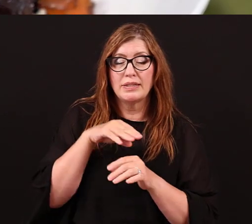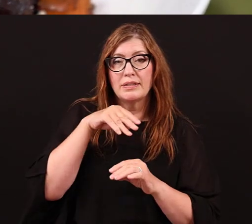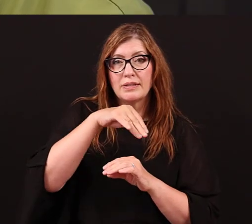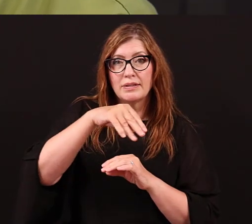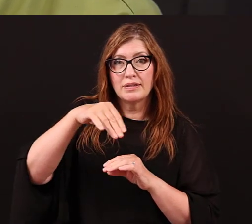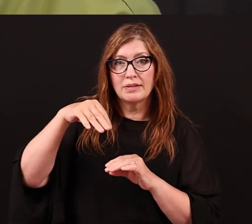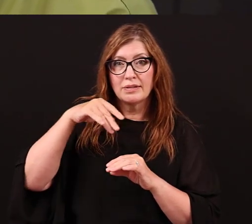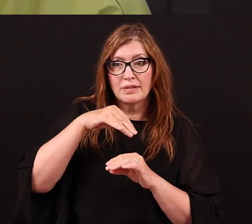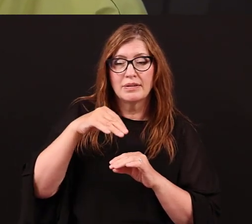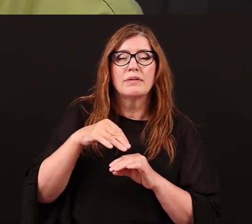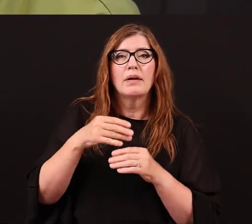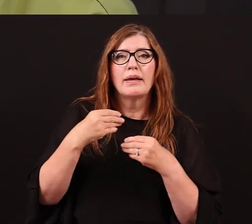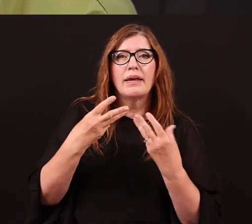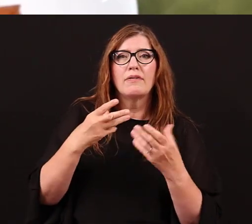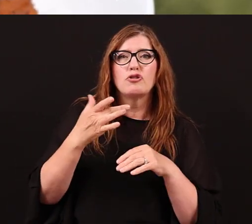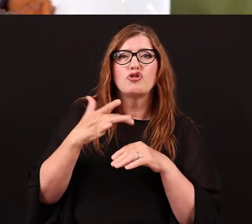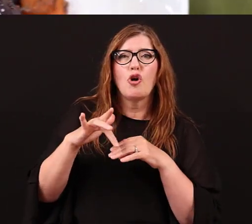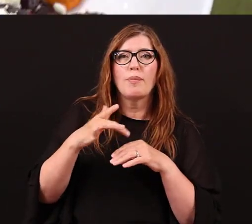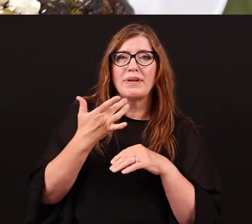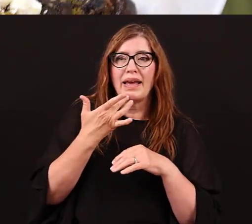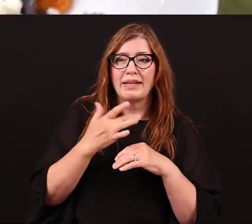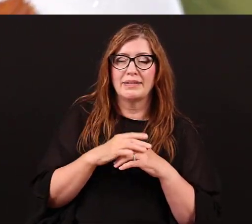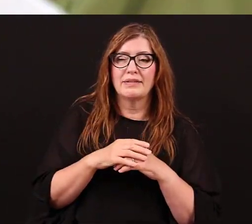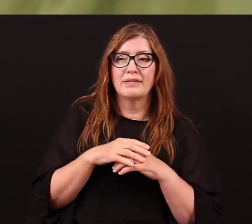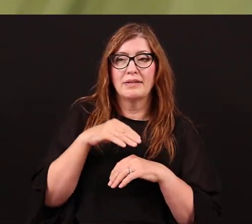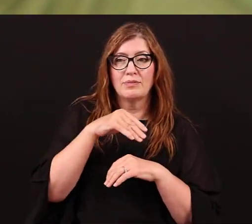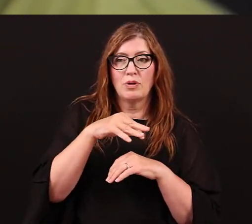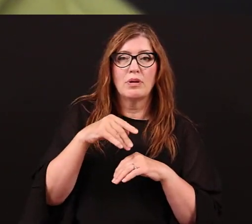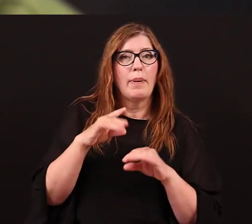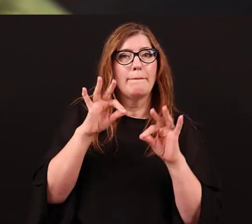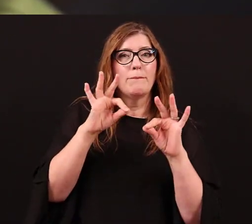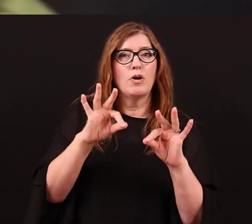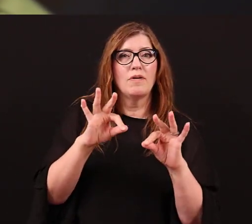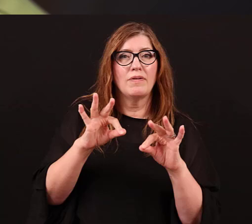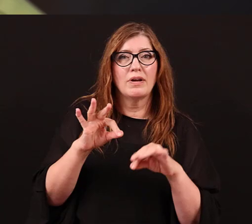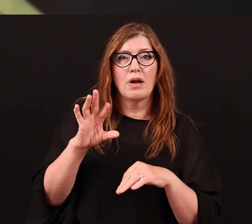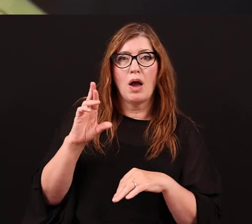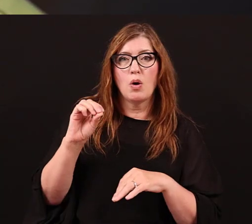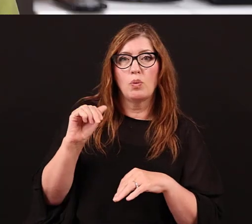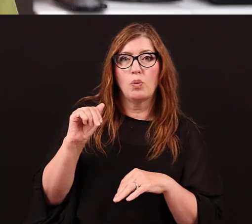I'm just gonna sprinkle it on top. And there we have it. The perfect roasted vegetables.